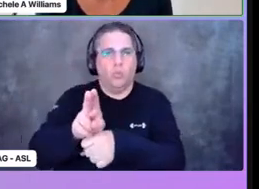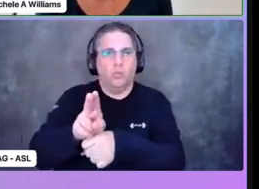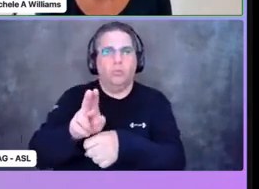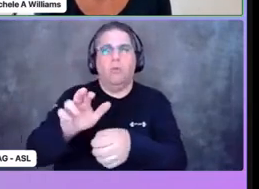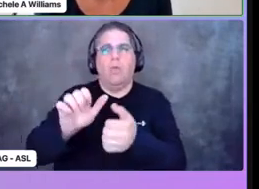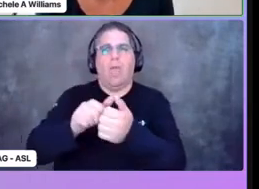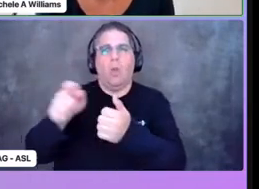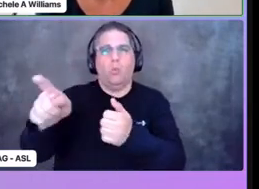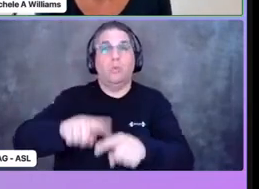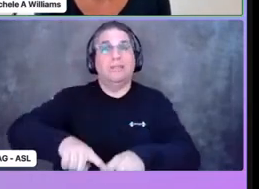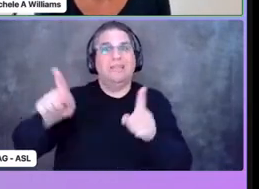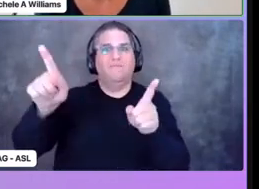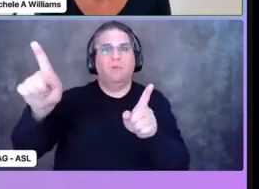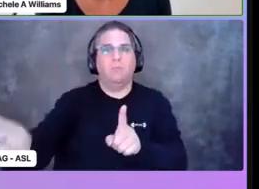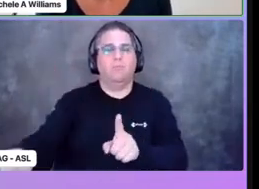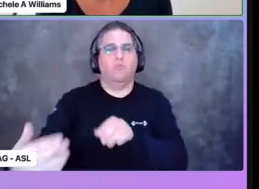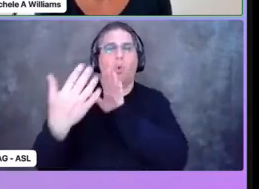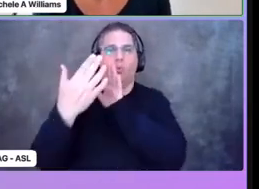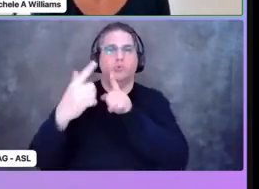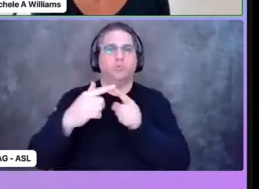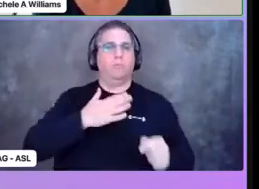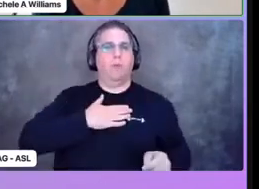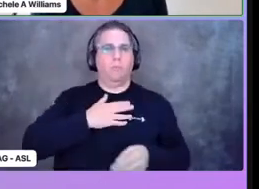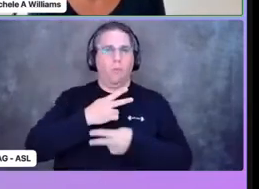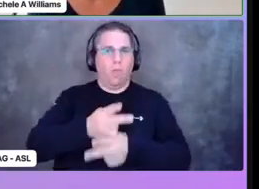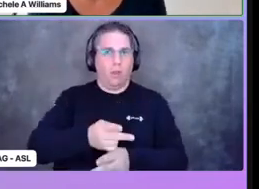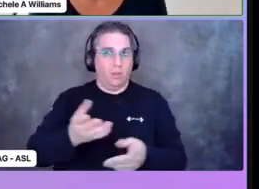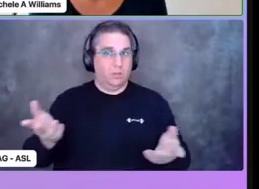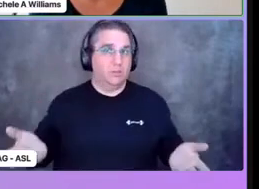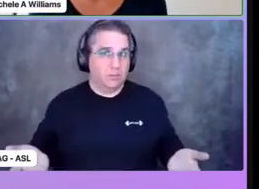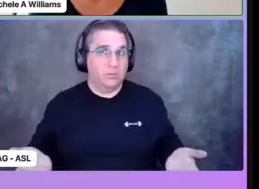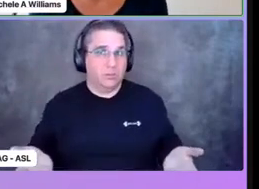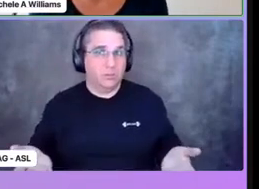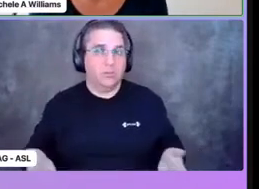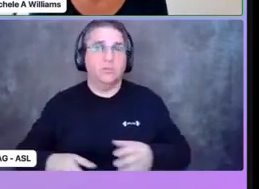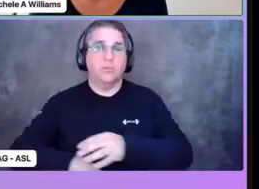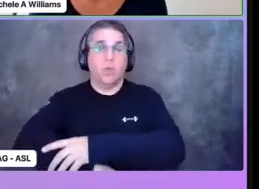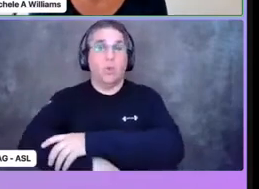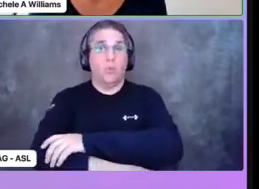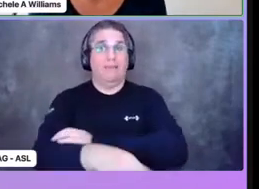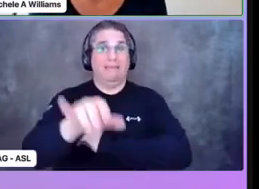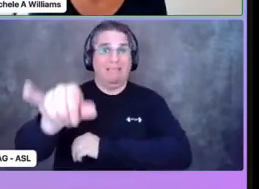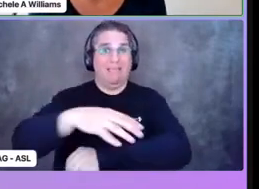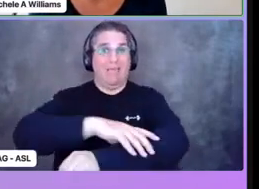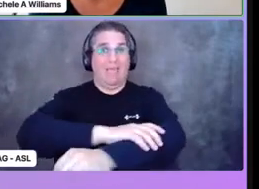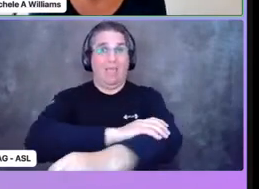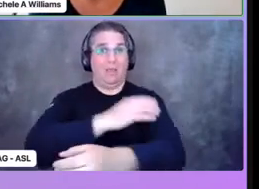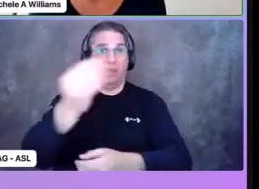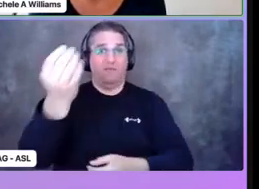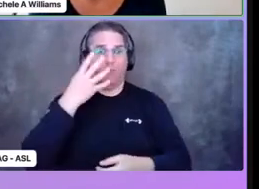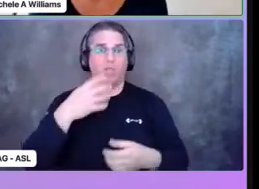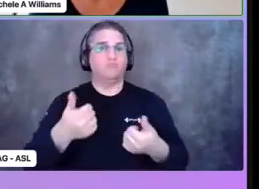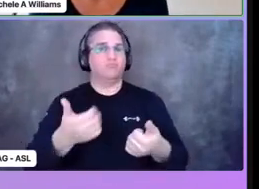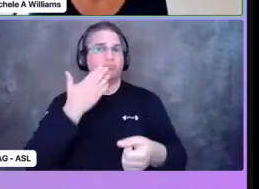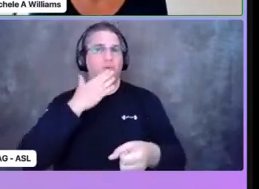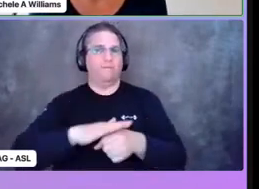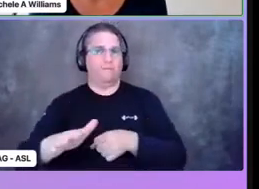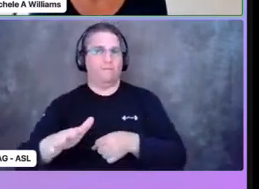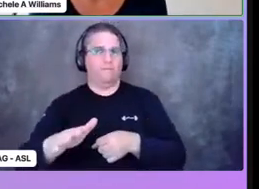you have, I need to understand how that might impact your going about the usage, or the understanding of